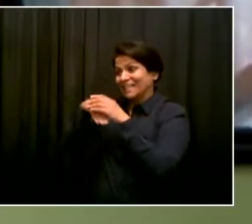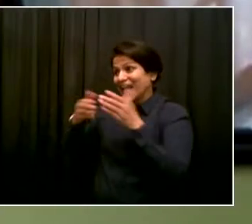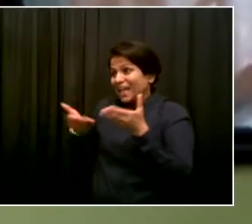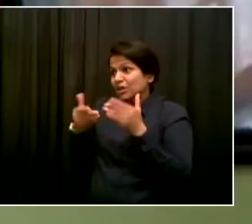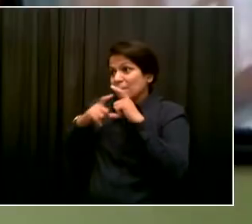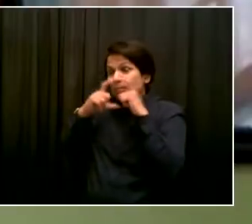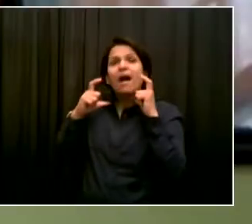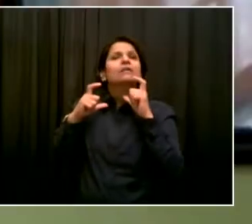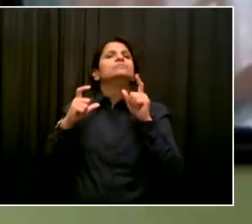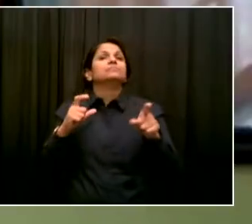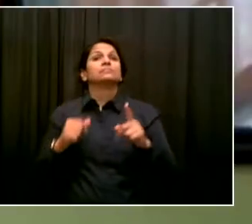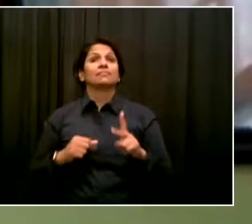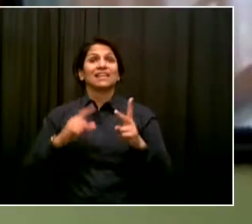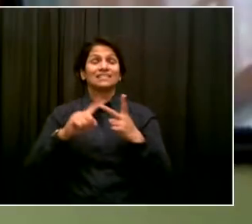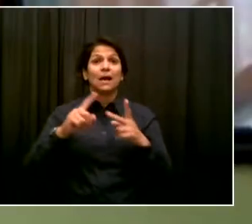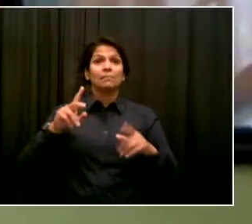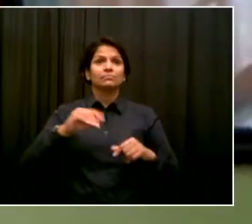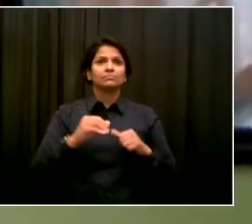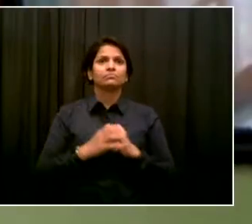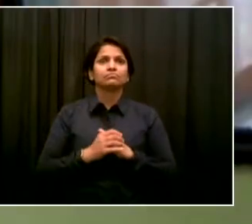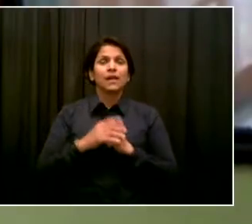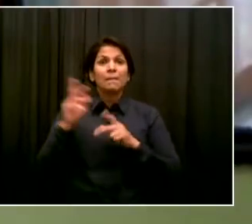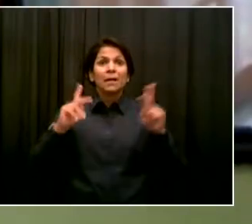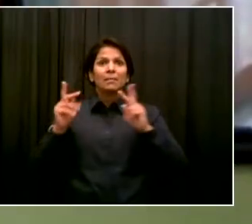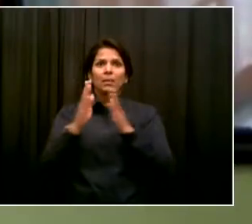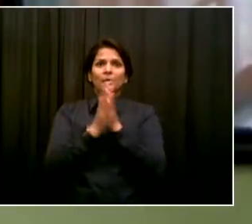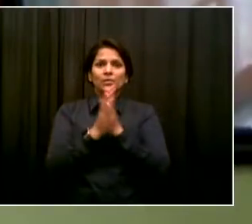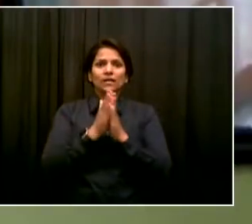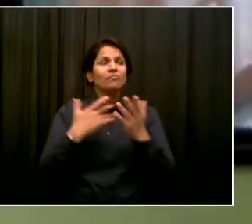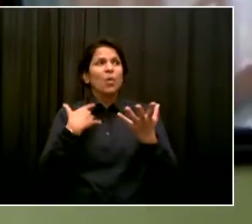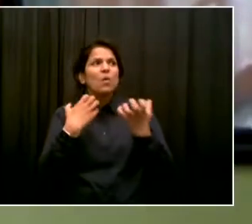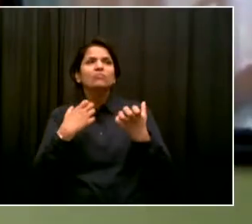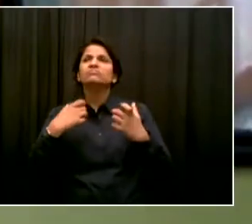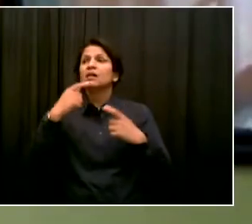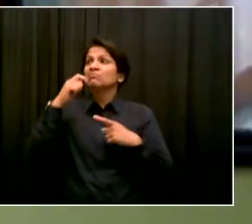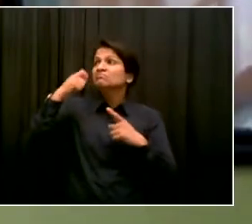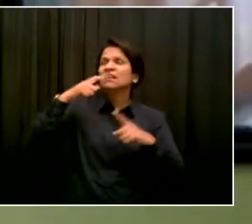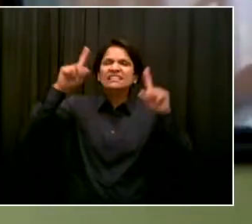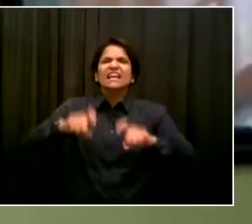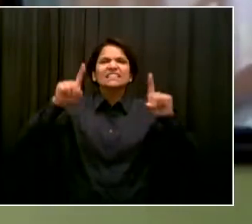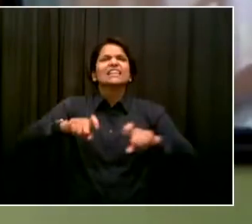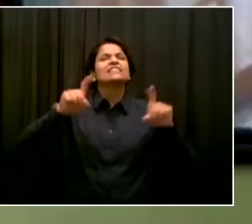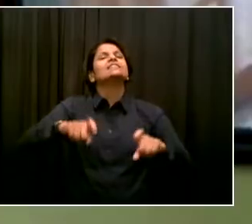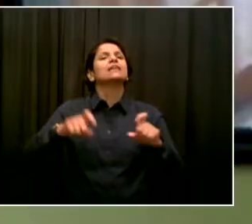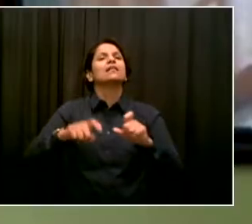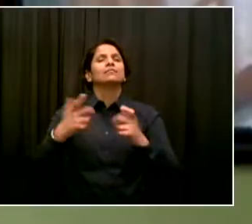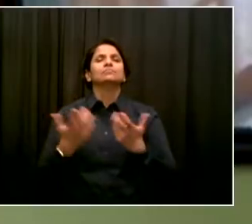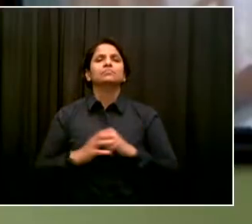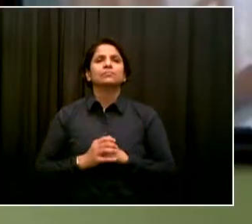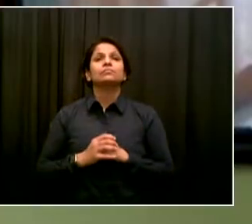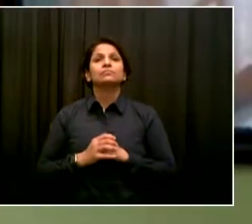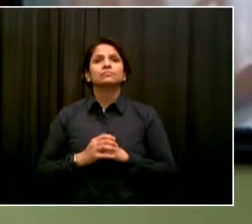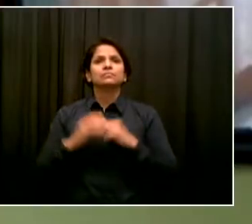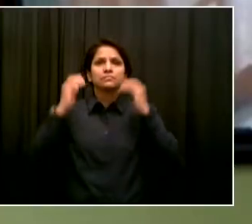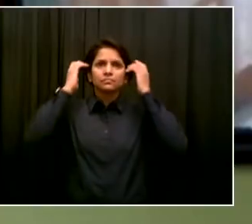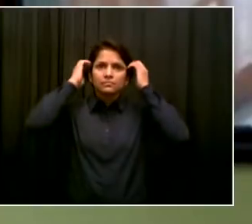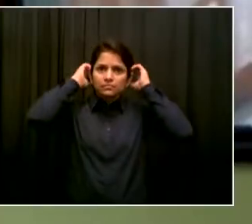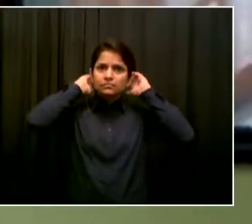THEY NEED TO DO. CONTINUING TO WEAR MASKS PARTICULARLY INDOORS AND